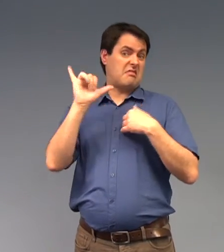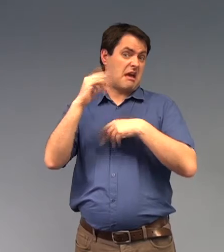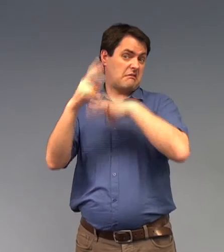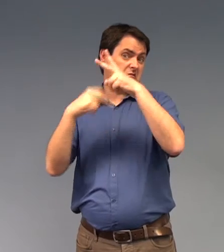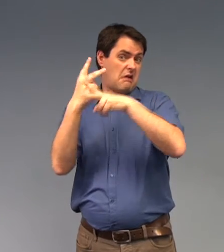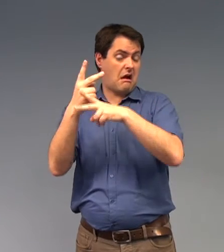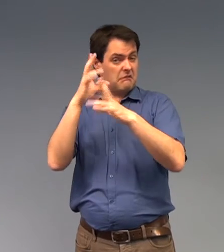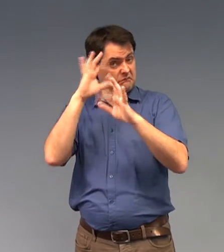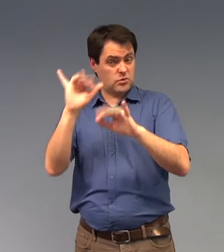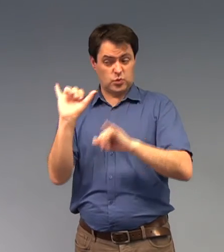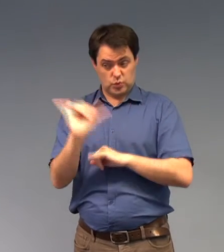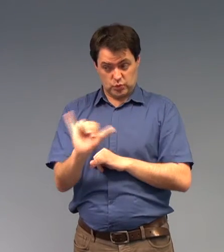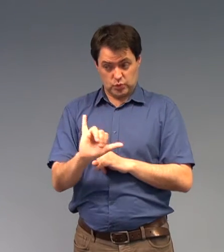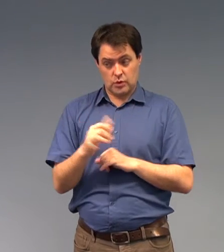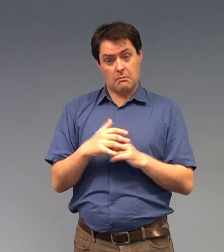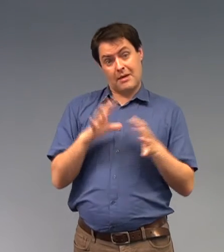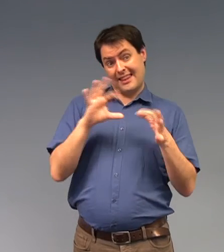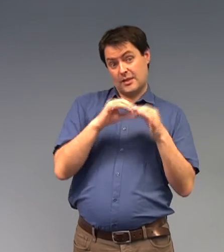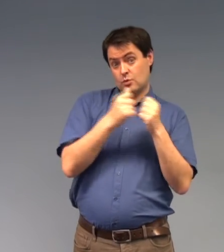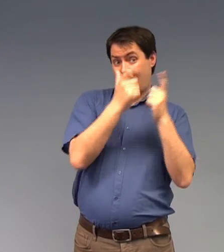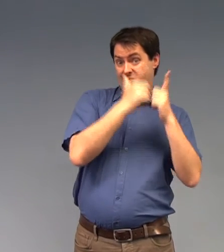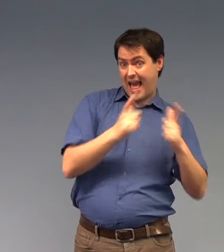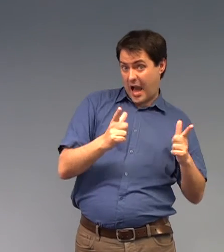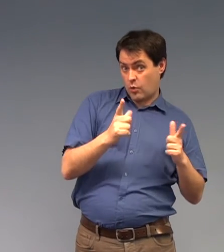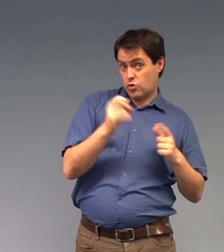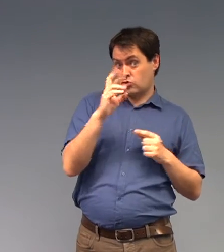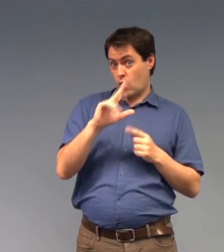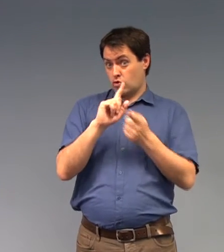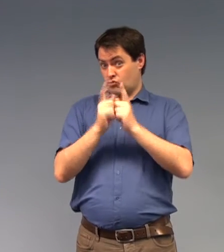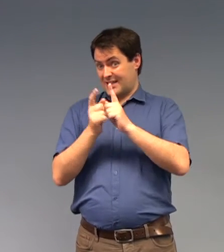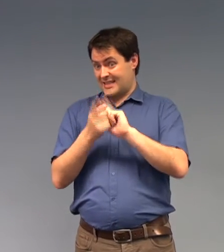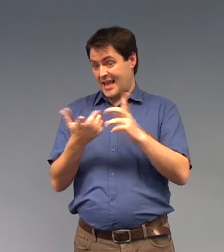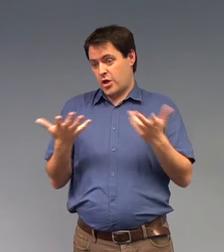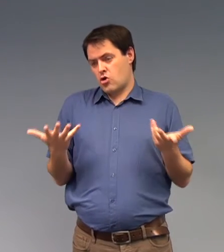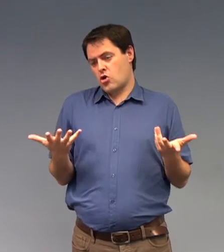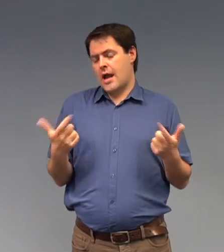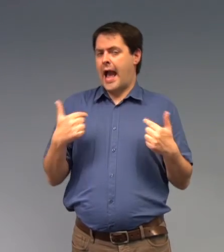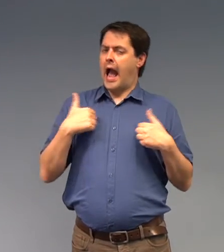And it may be that that kind of visual incorporation happens in other sign languages